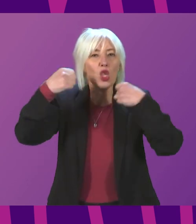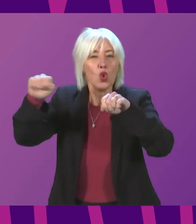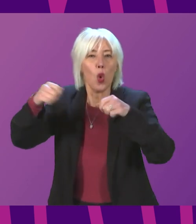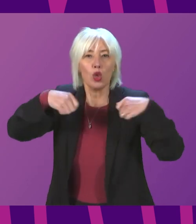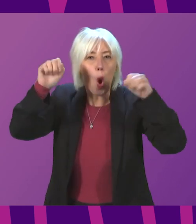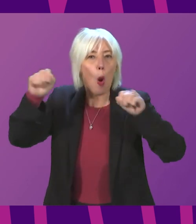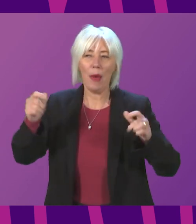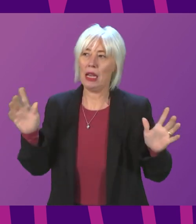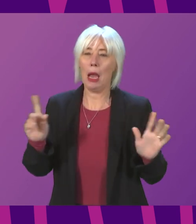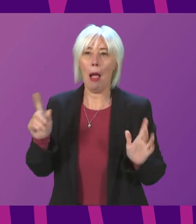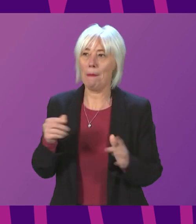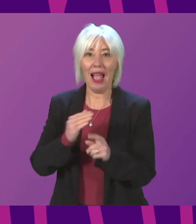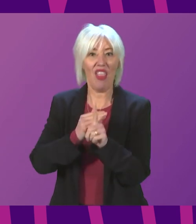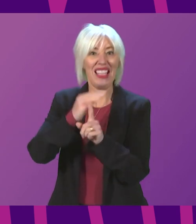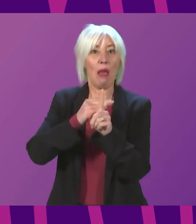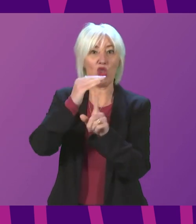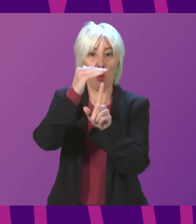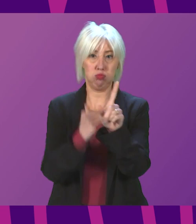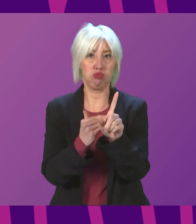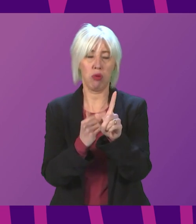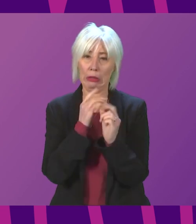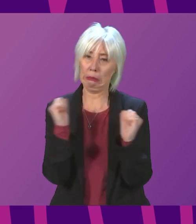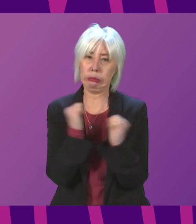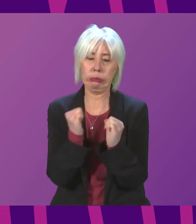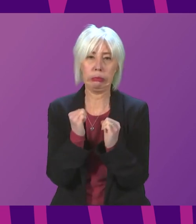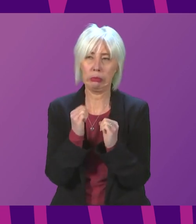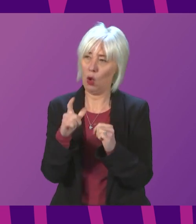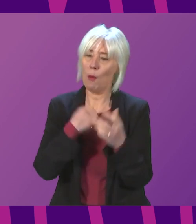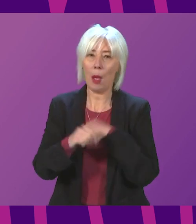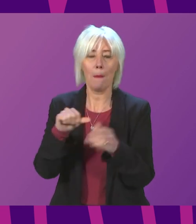freezing, that creates other problems. Will the First Minister consider deploying some